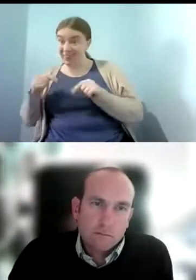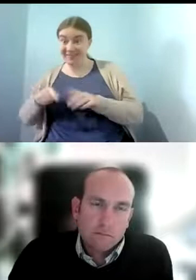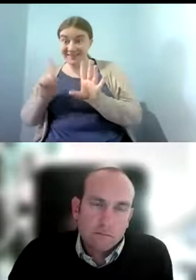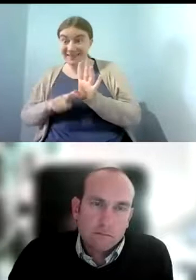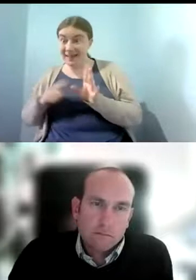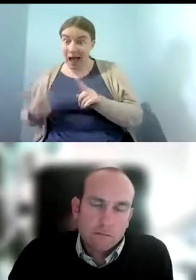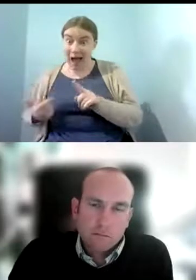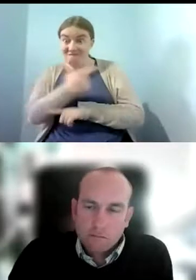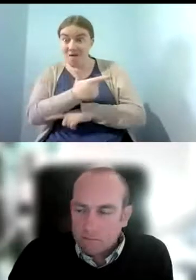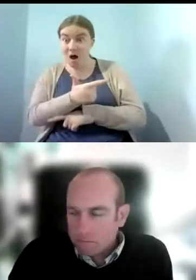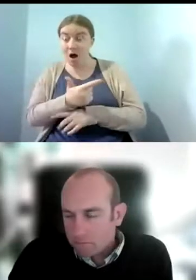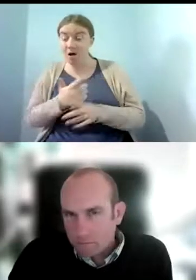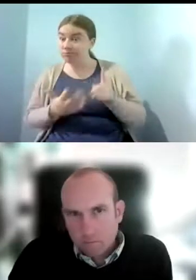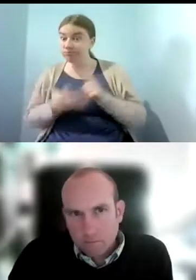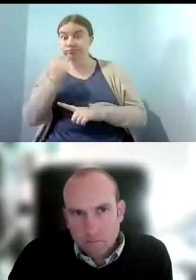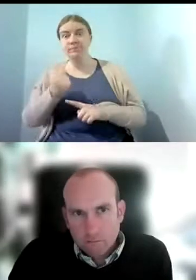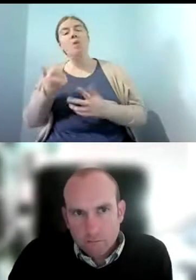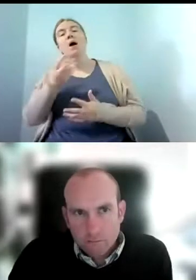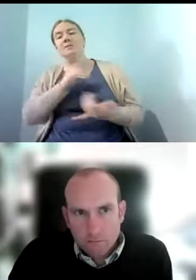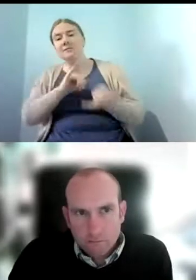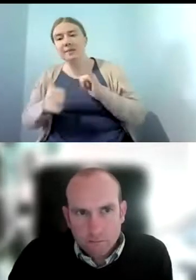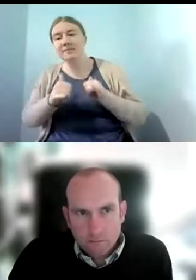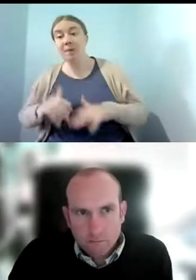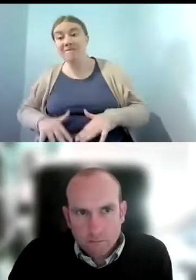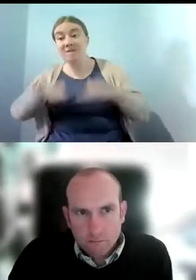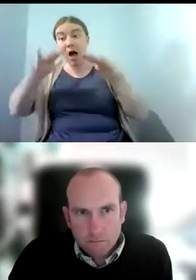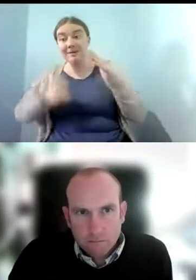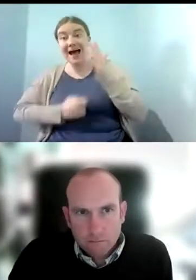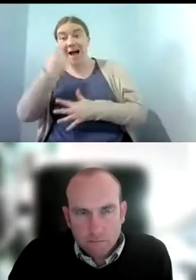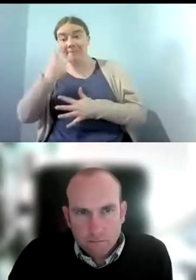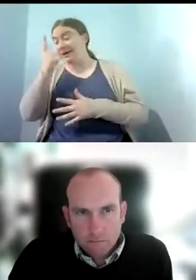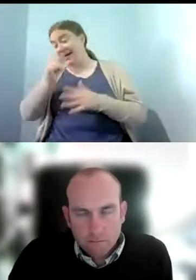in a flood situation they could occasionally get over the weir but in the normal river flow